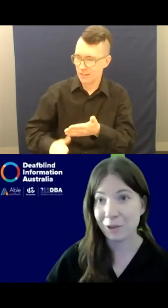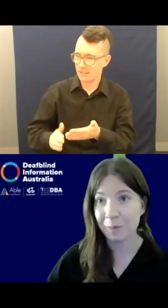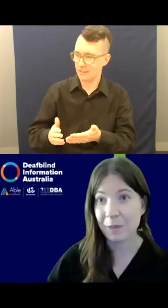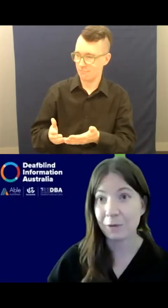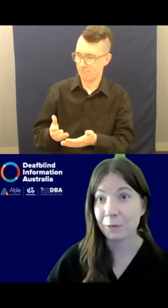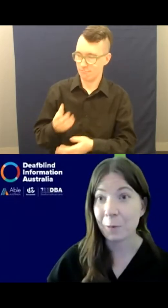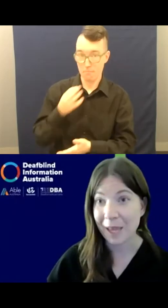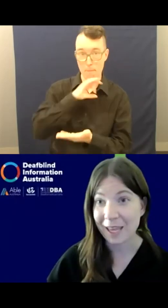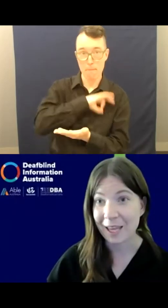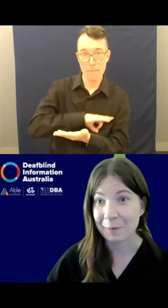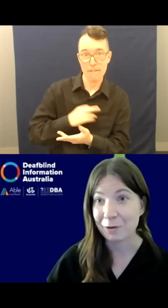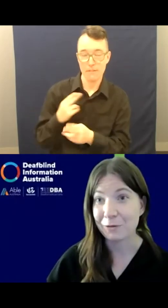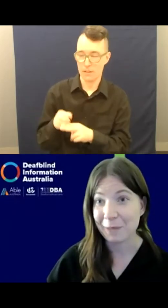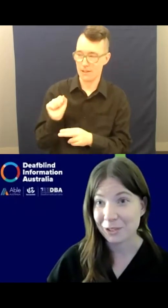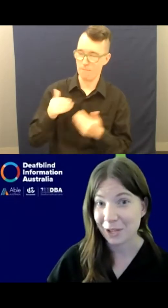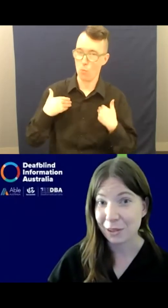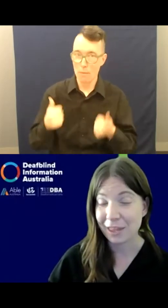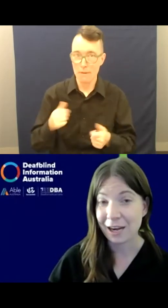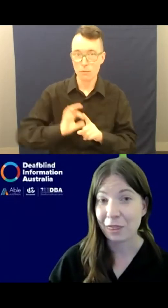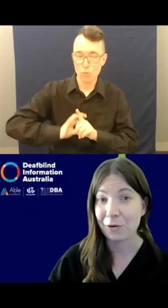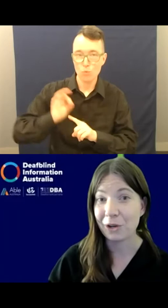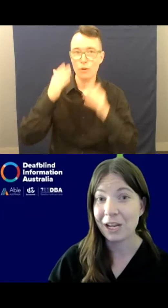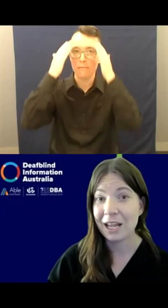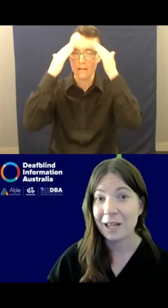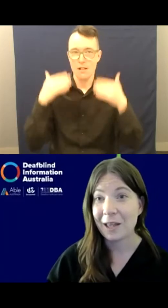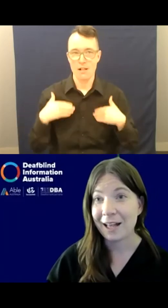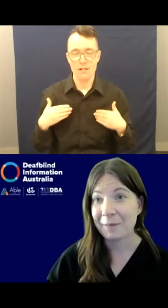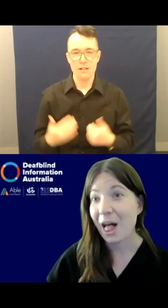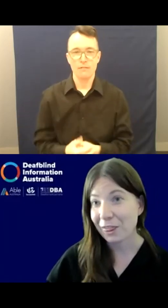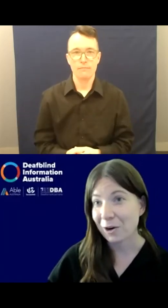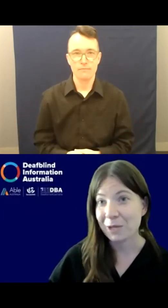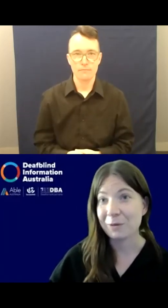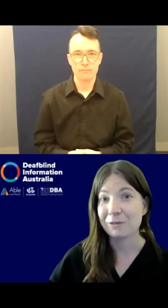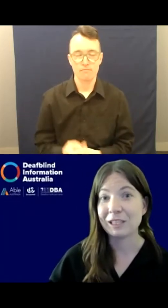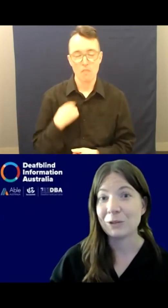people's wellbeing and improved mental health. And I thought art therapy was a really good